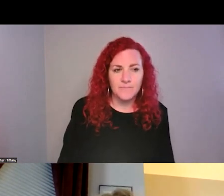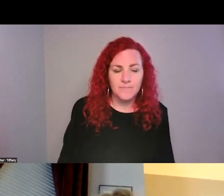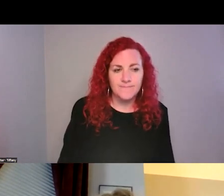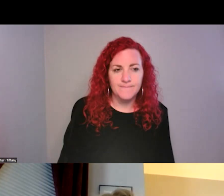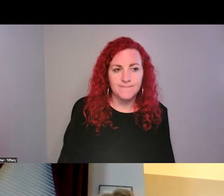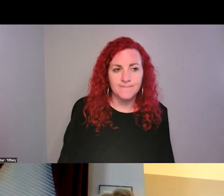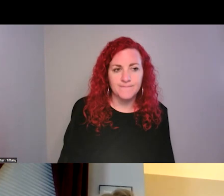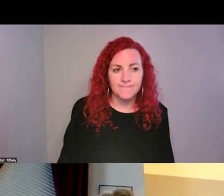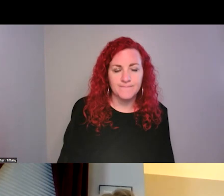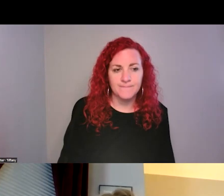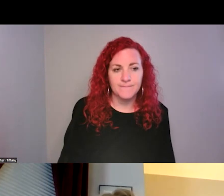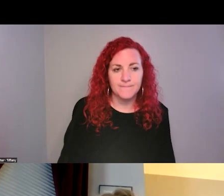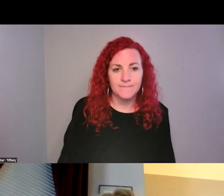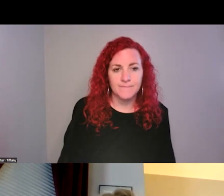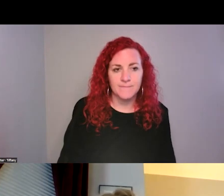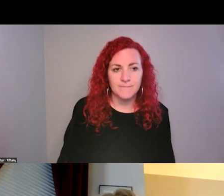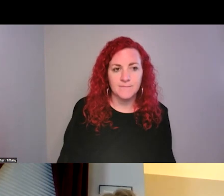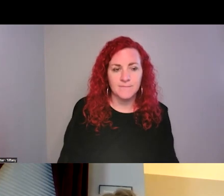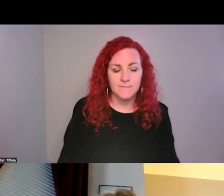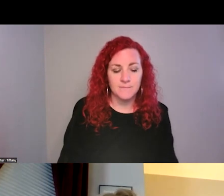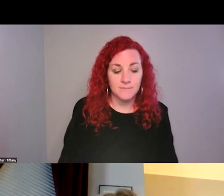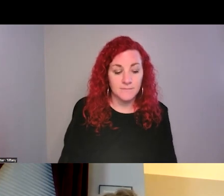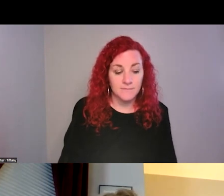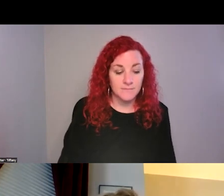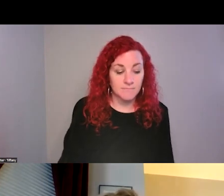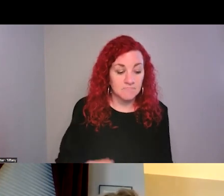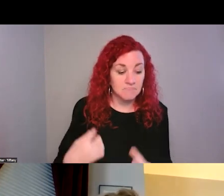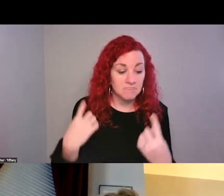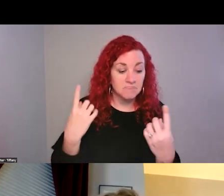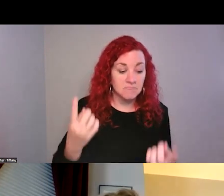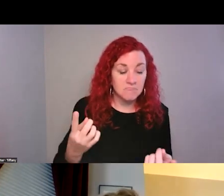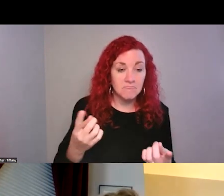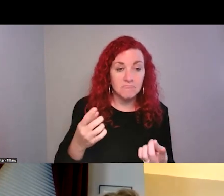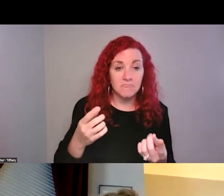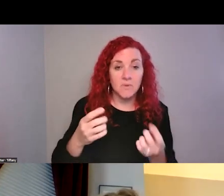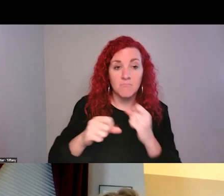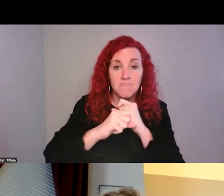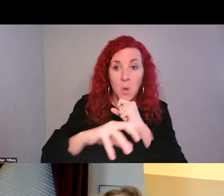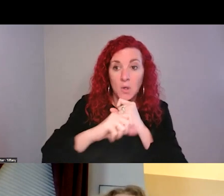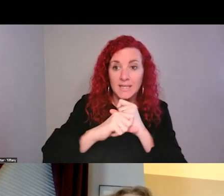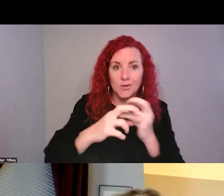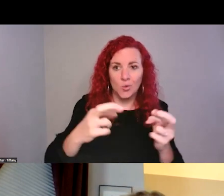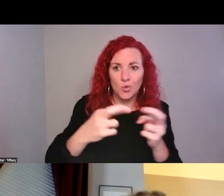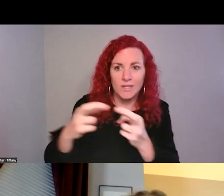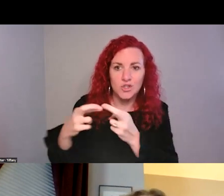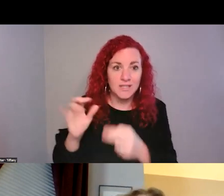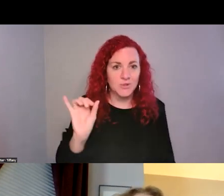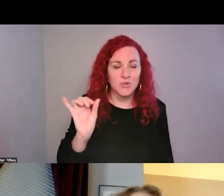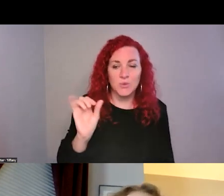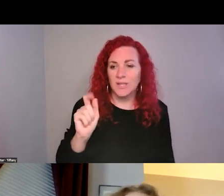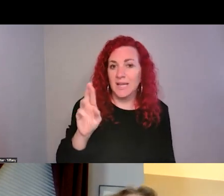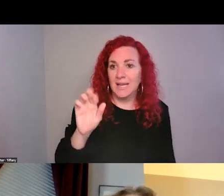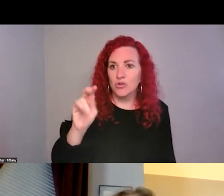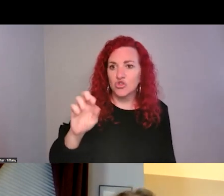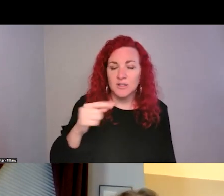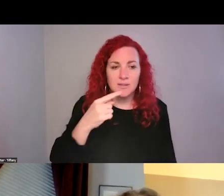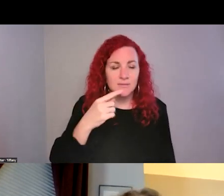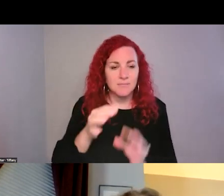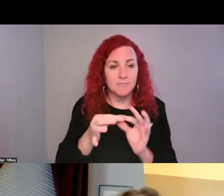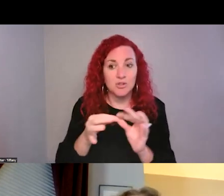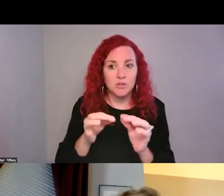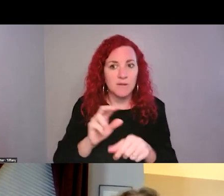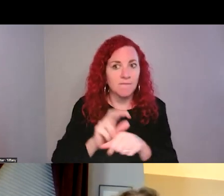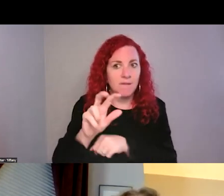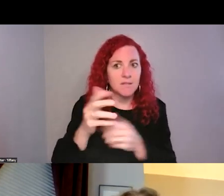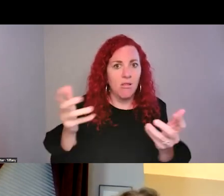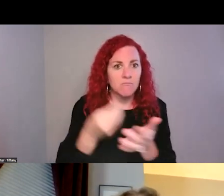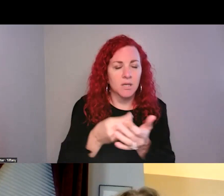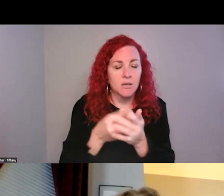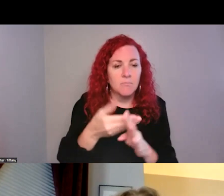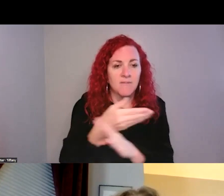AND SO WE HAVE ALSO BEEN DOING MARKETING REGIONALLY BOTH IN